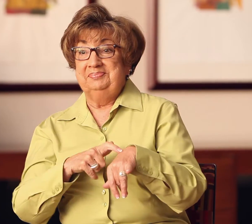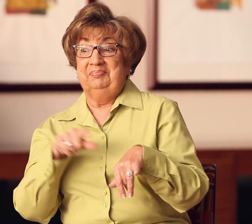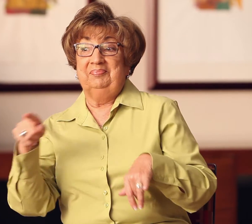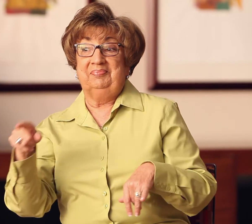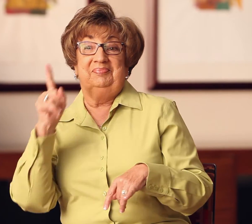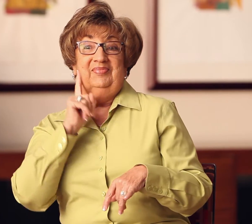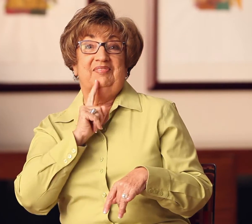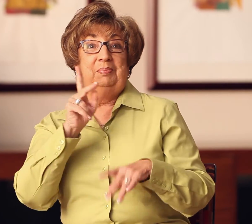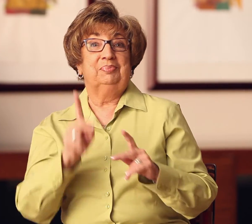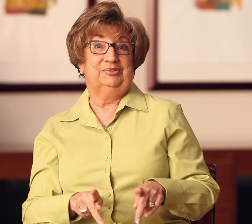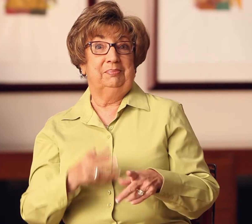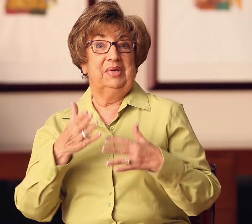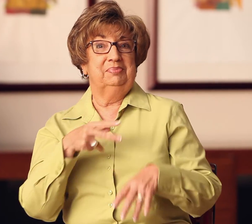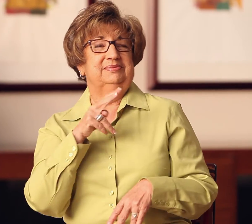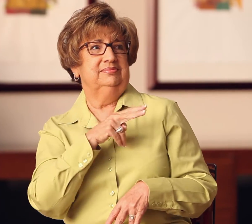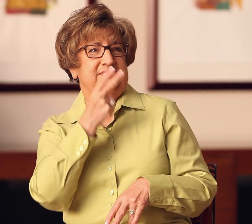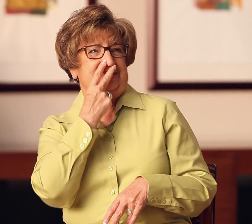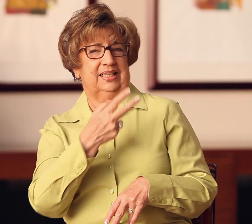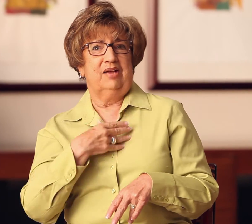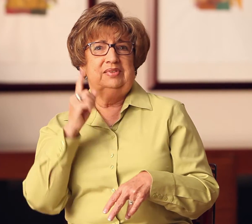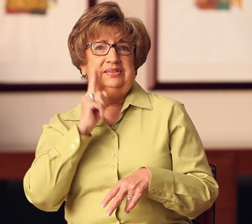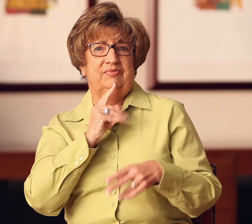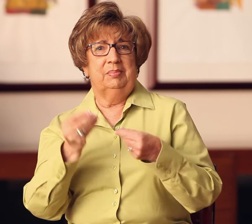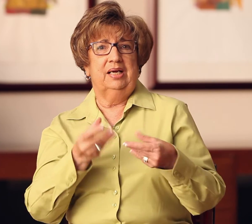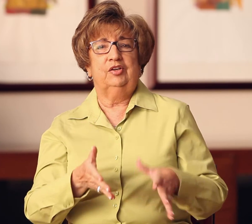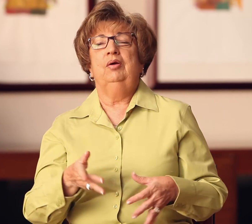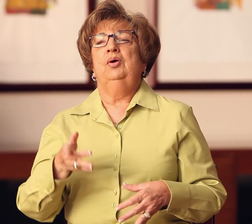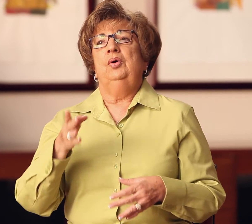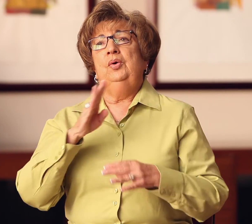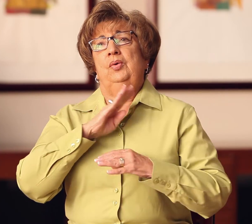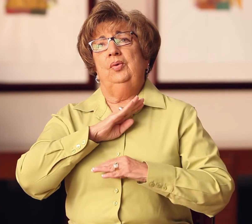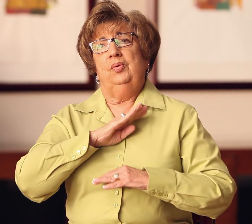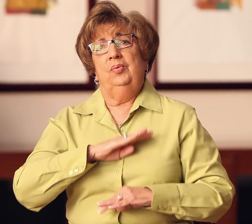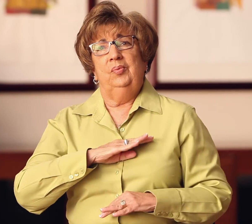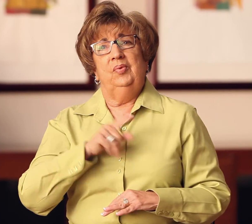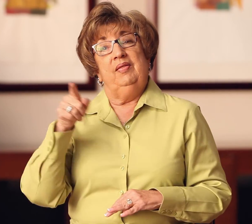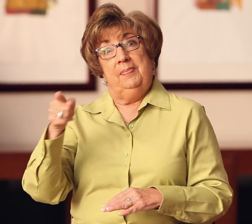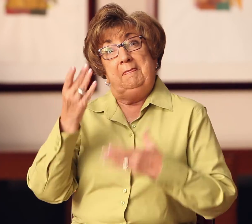that there is a deaf mediator present, and feels a sense of relief.